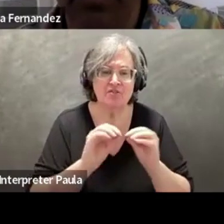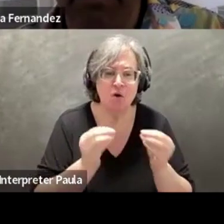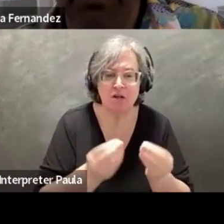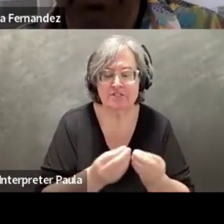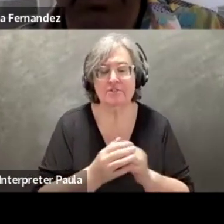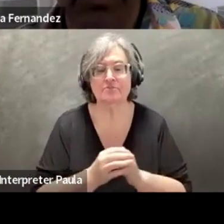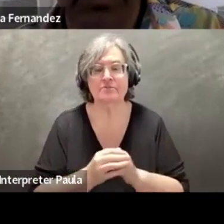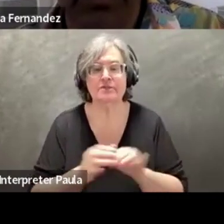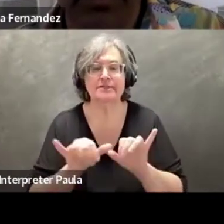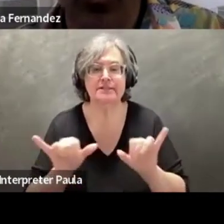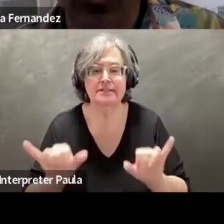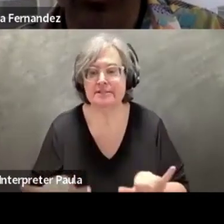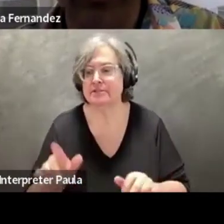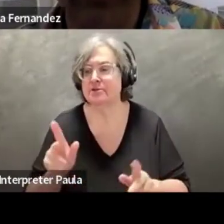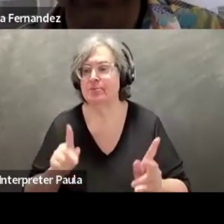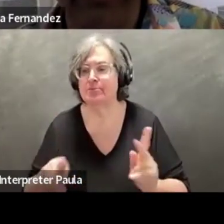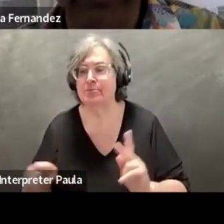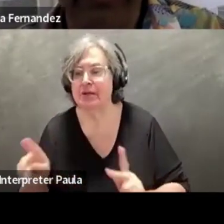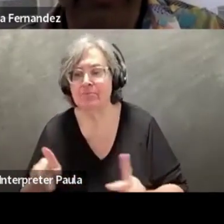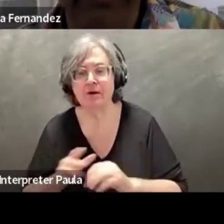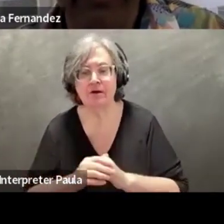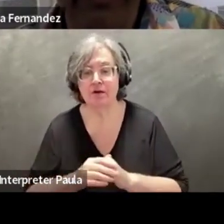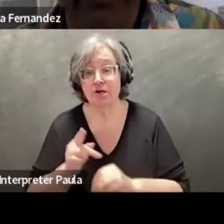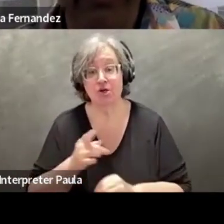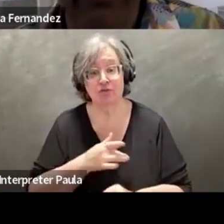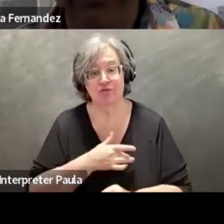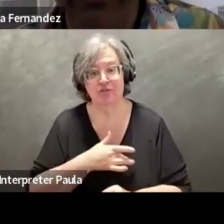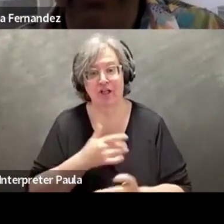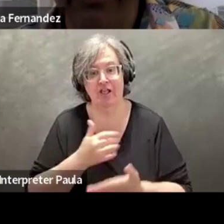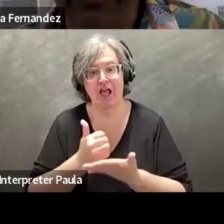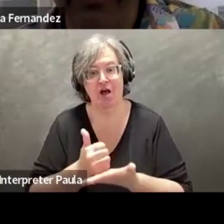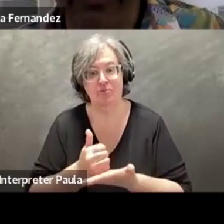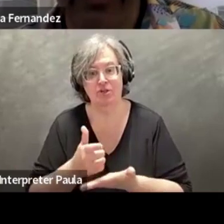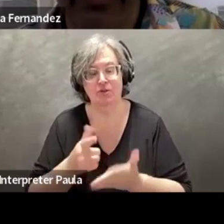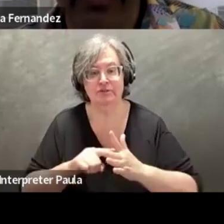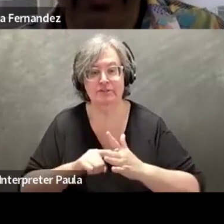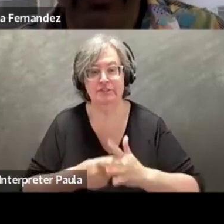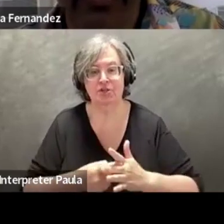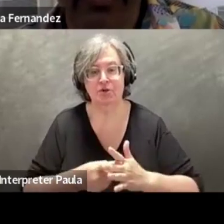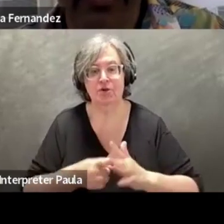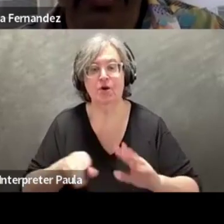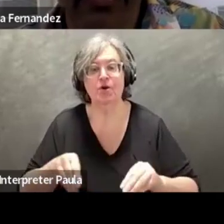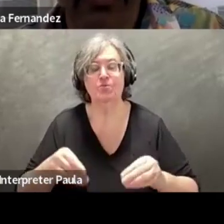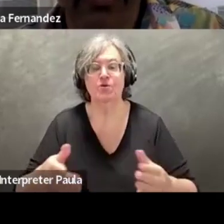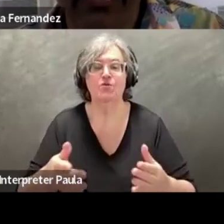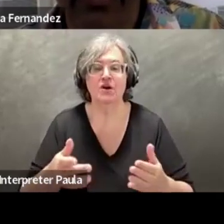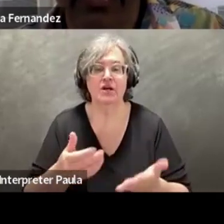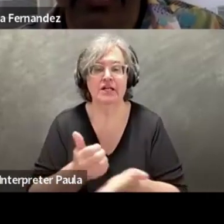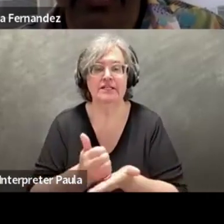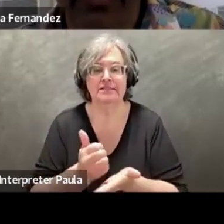systems, people that you feel really helped you kind of get your start, and provided you assistance along the way?